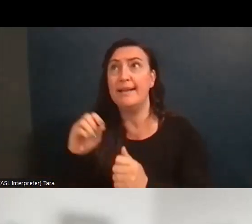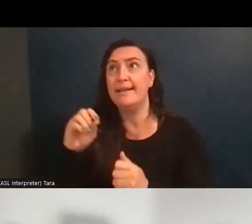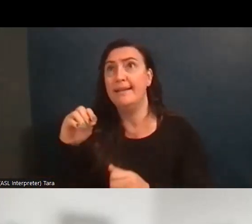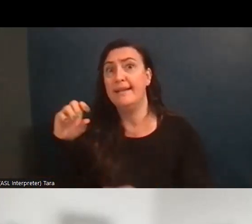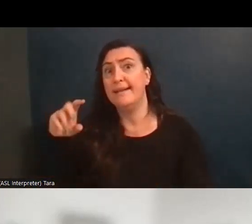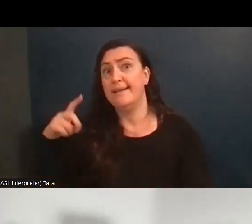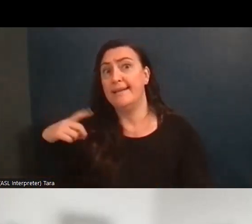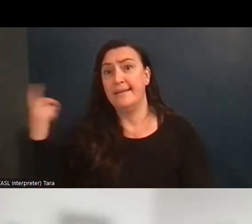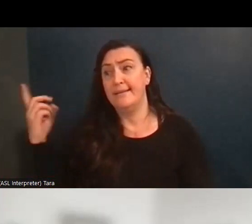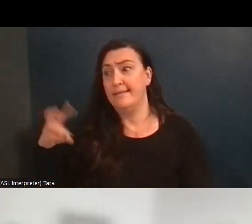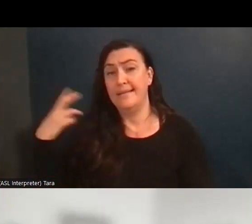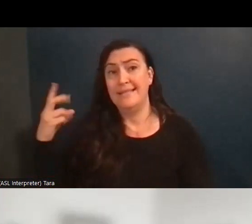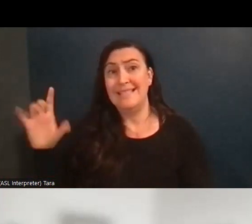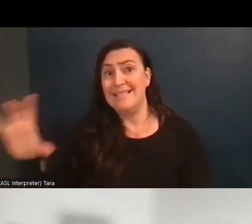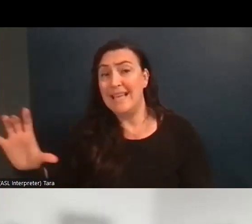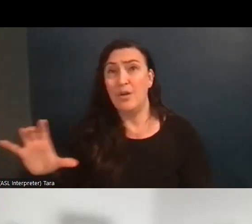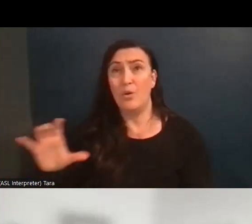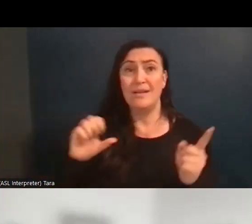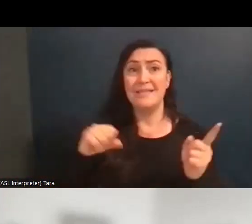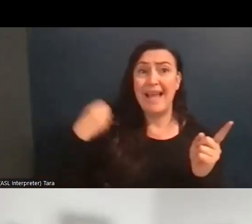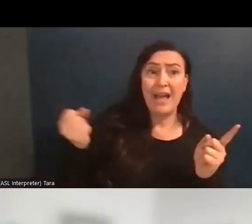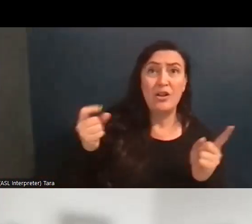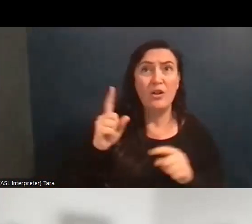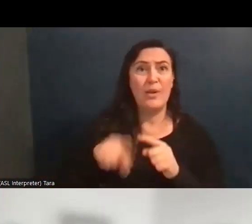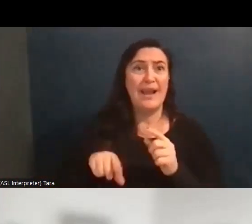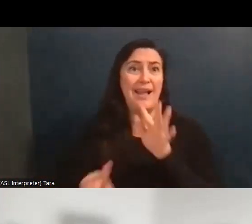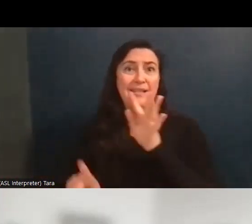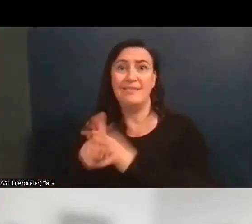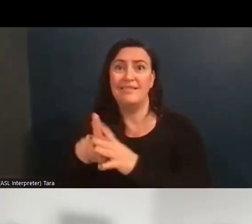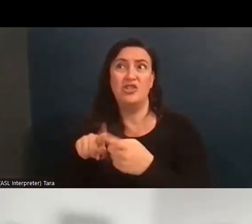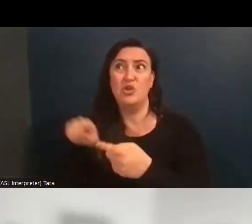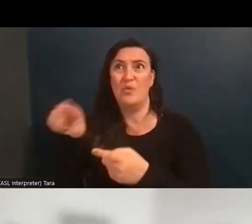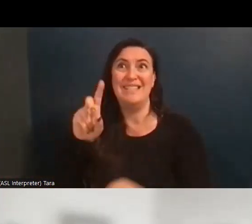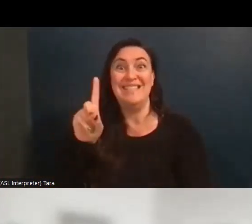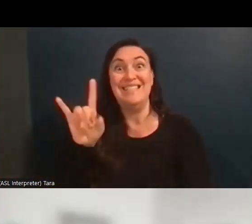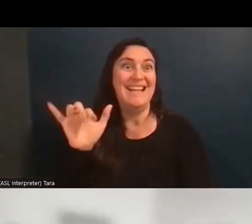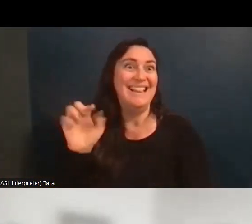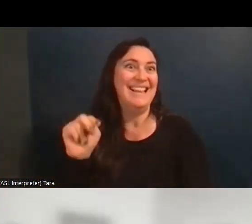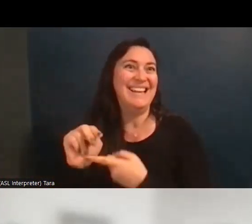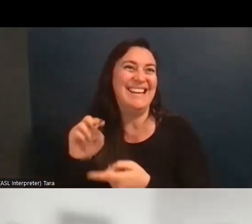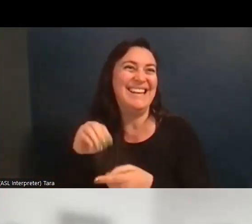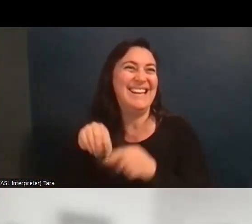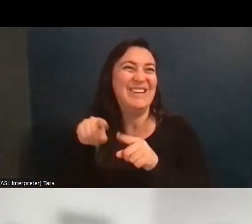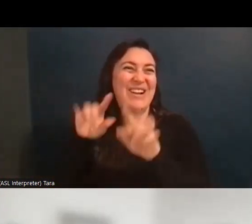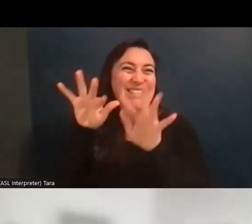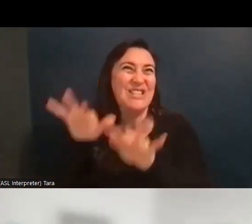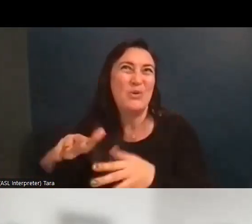can't make it to Dylan in a snowstorm. So it's real.